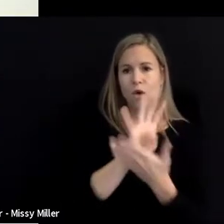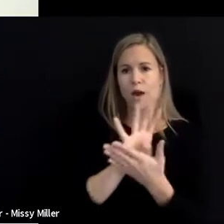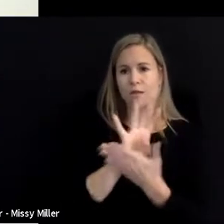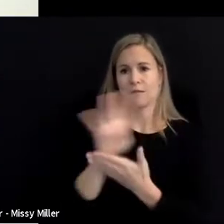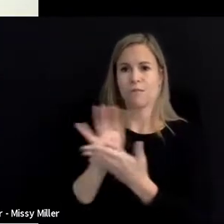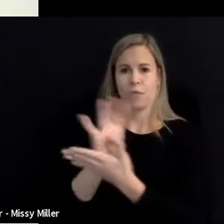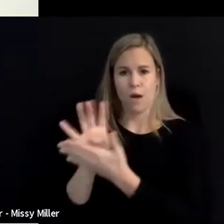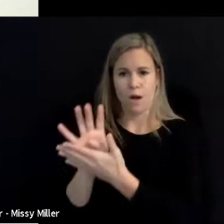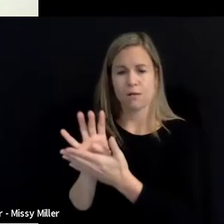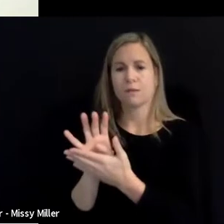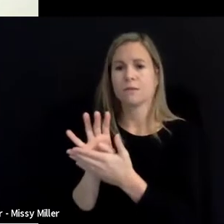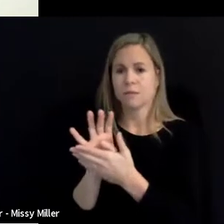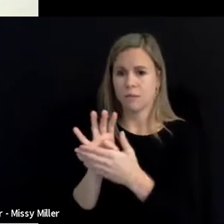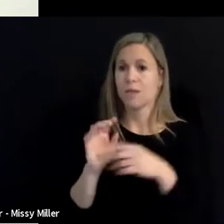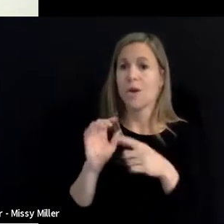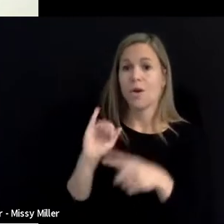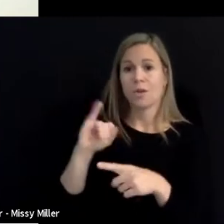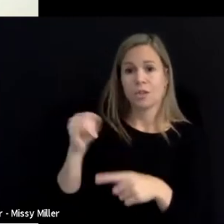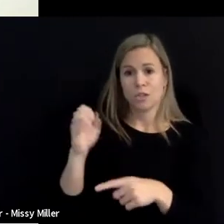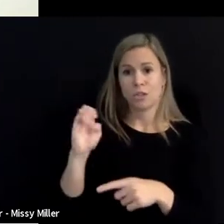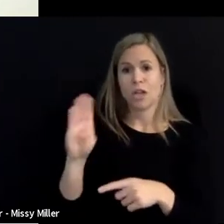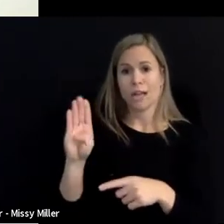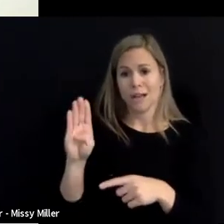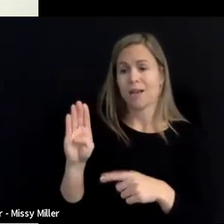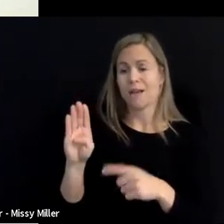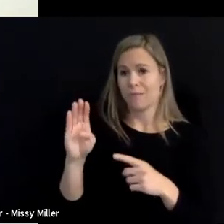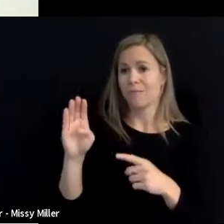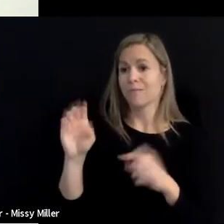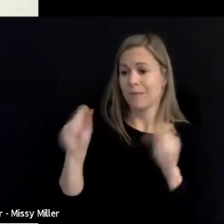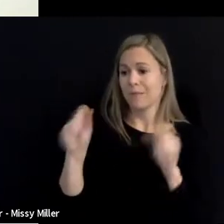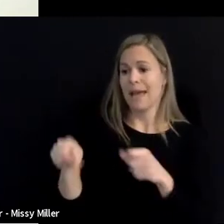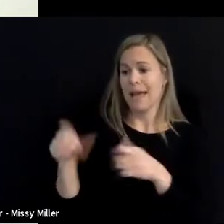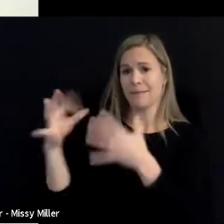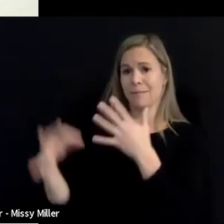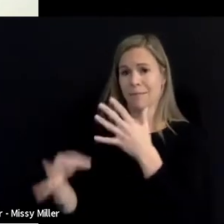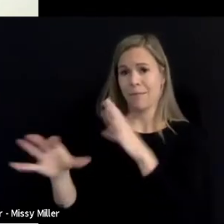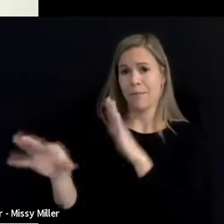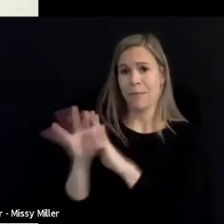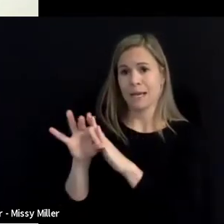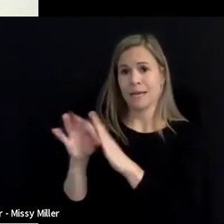but Jacob chooses some of the other things that he wants to do. And it's laid out in Velcro, sequentially.